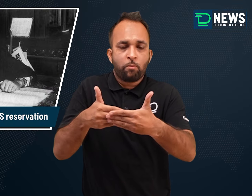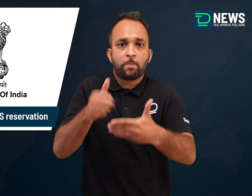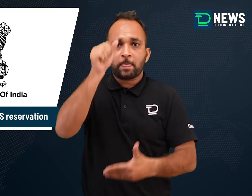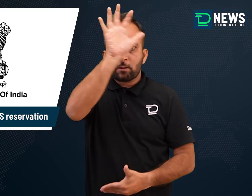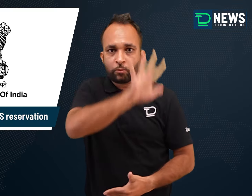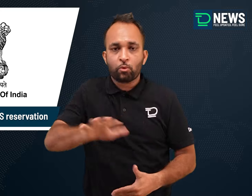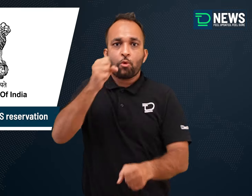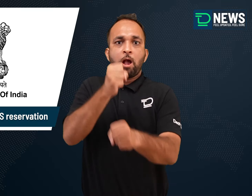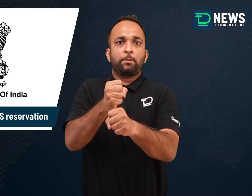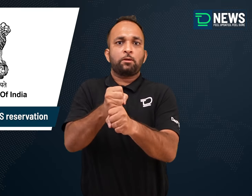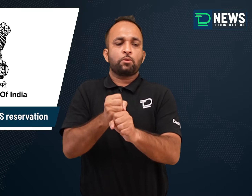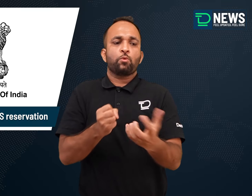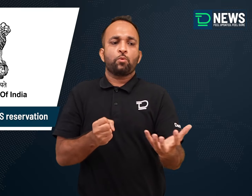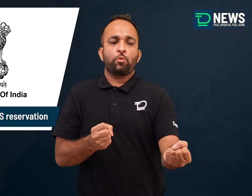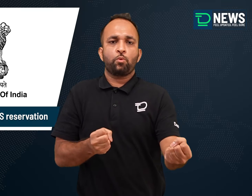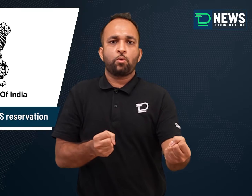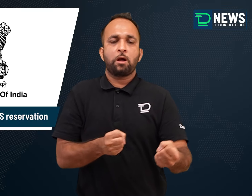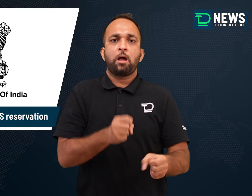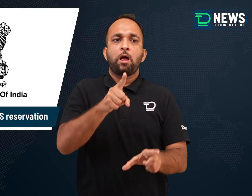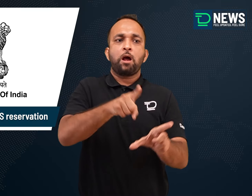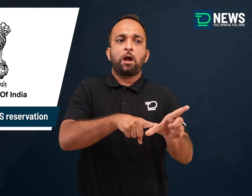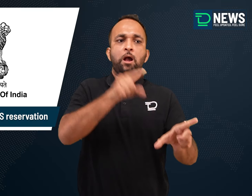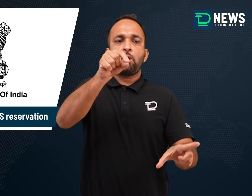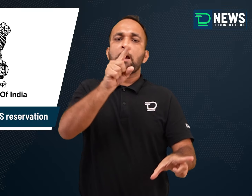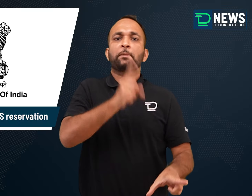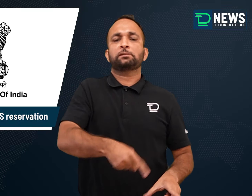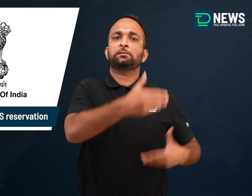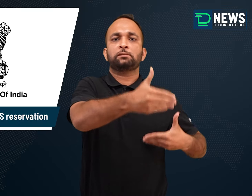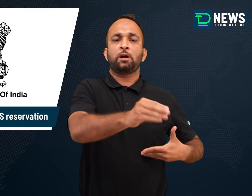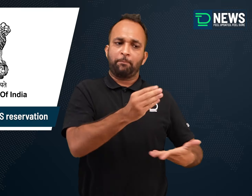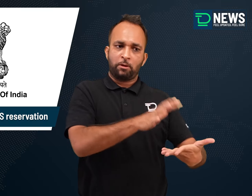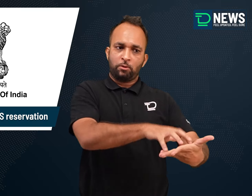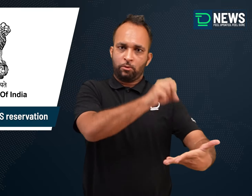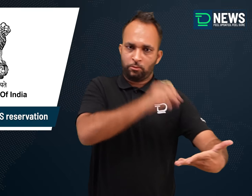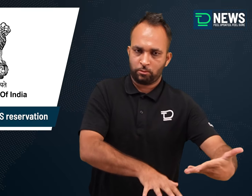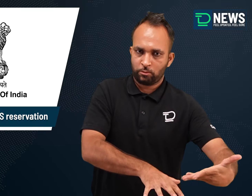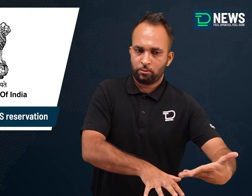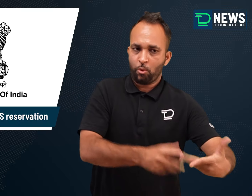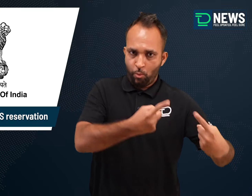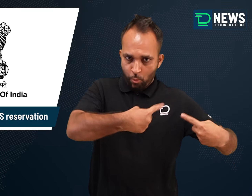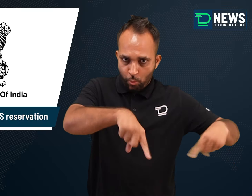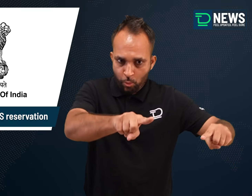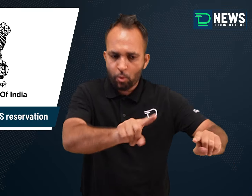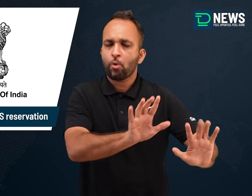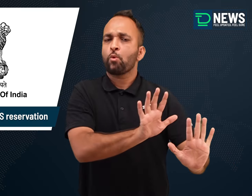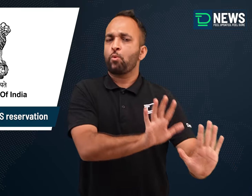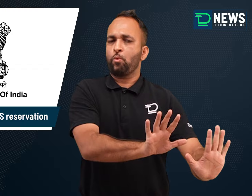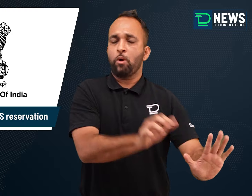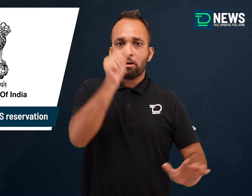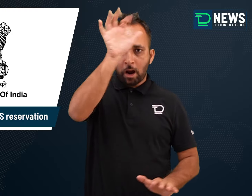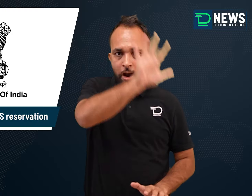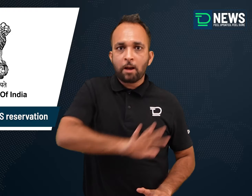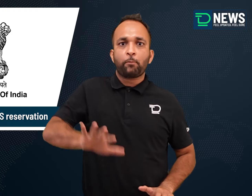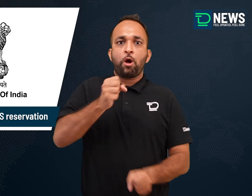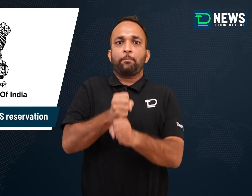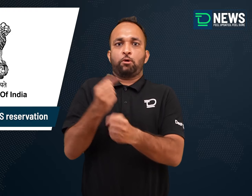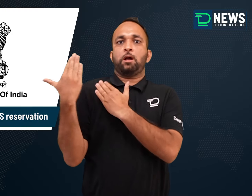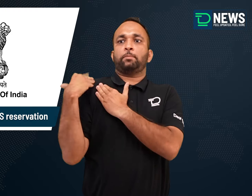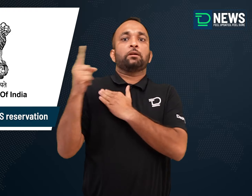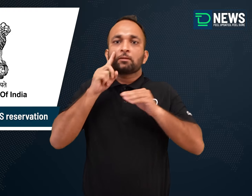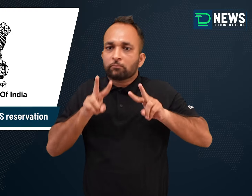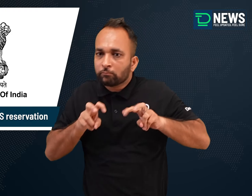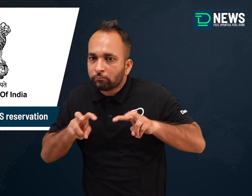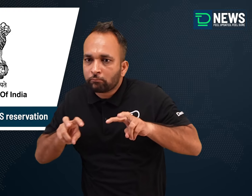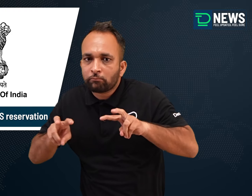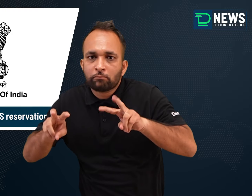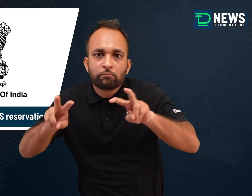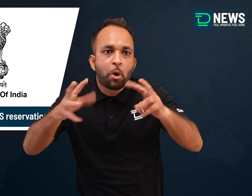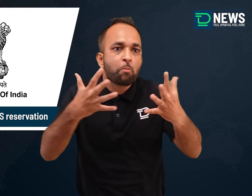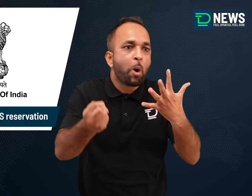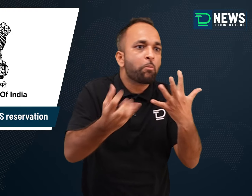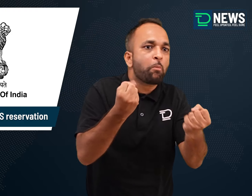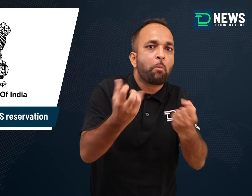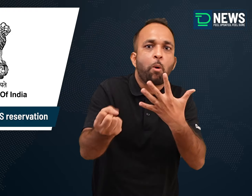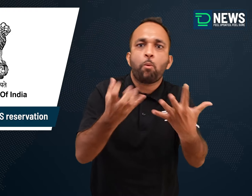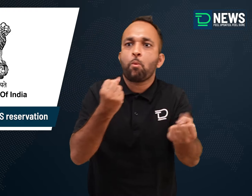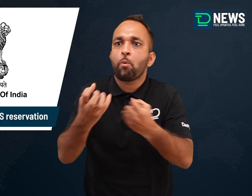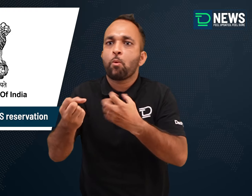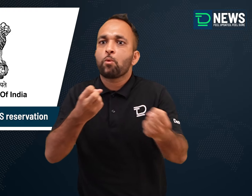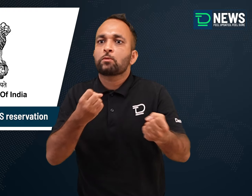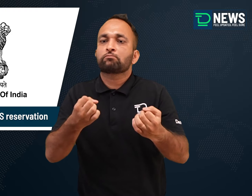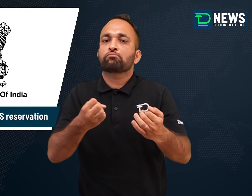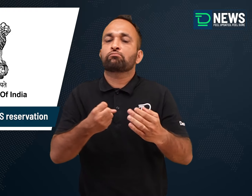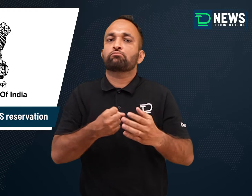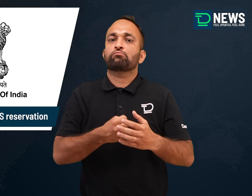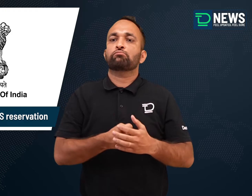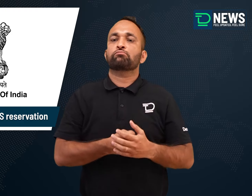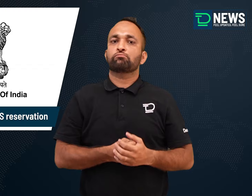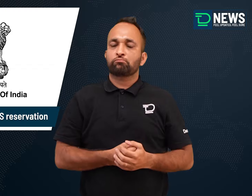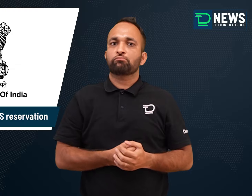After a 10-year period, the legislators of India found the necessity to continue the reservation system.